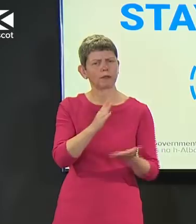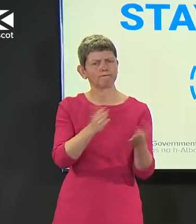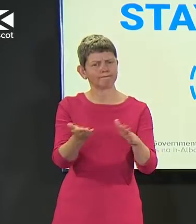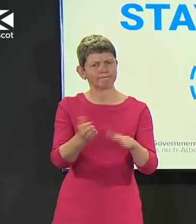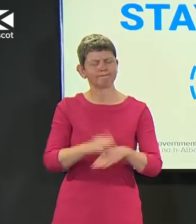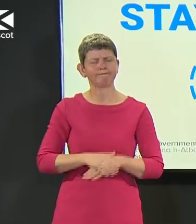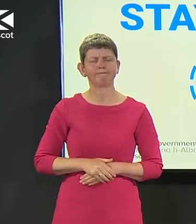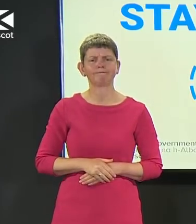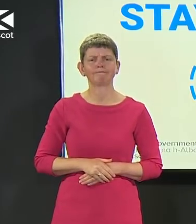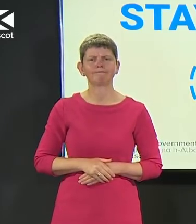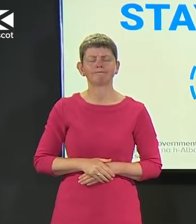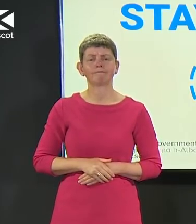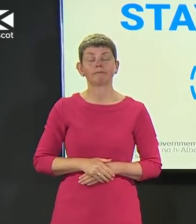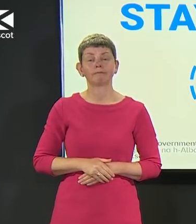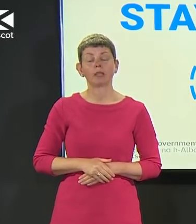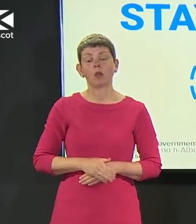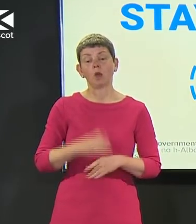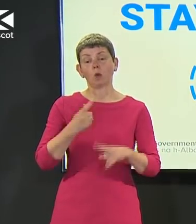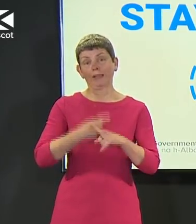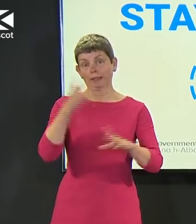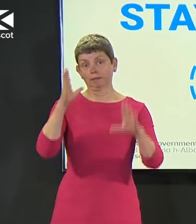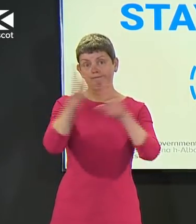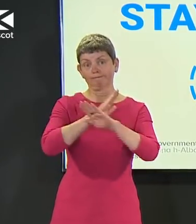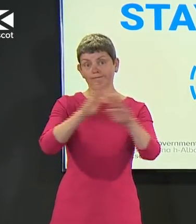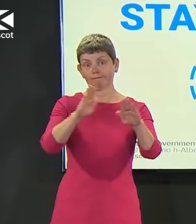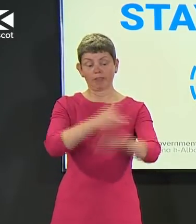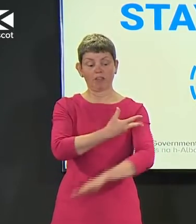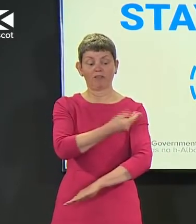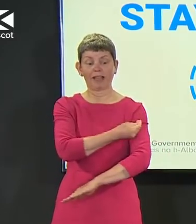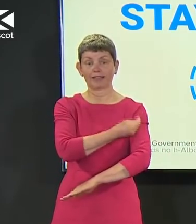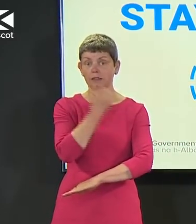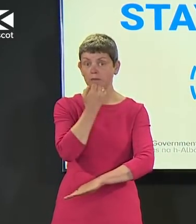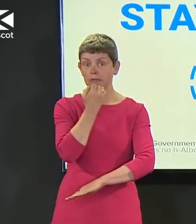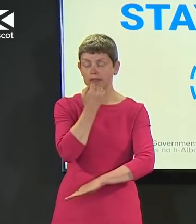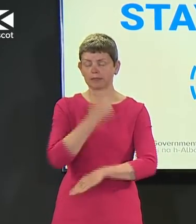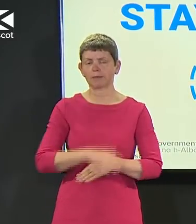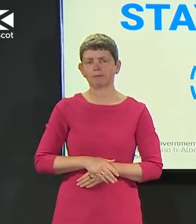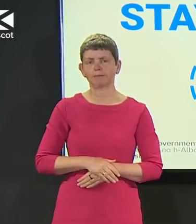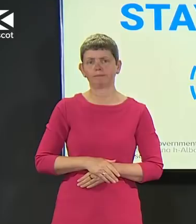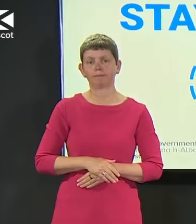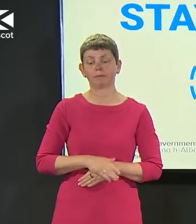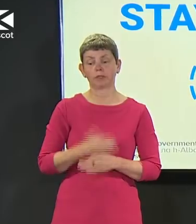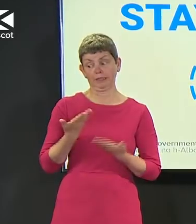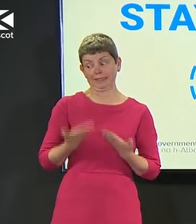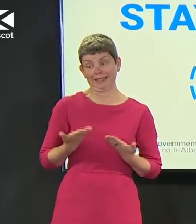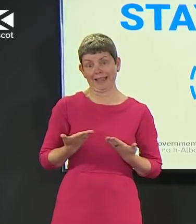let me also give a quick update on the latest vaccination figures as of 7 30 this morning